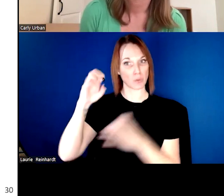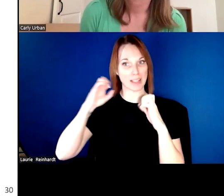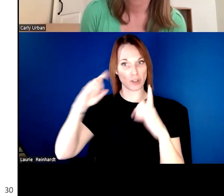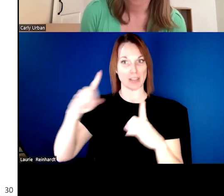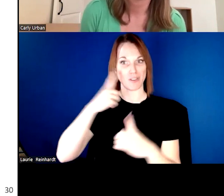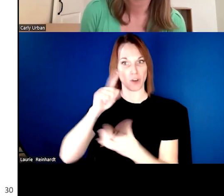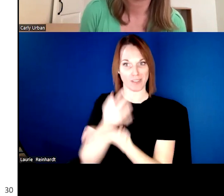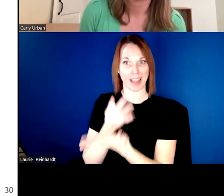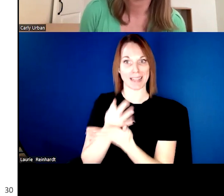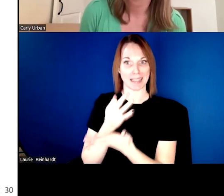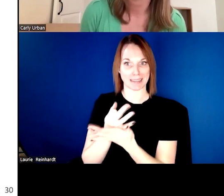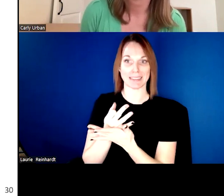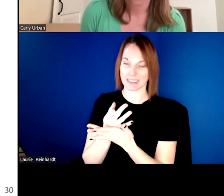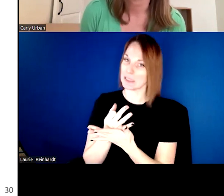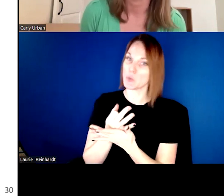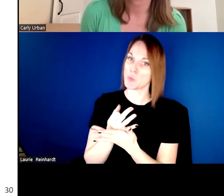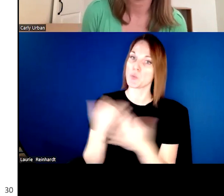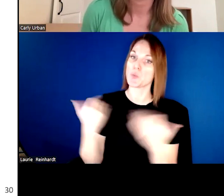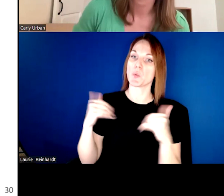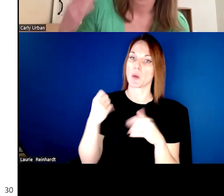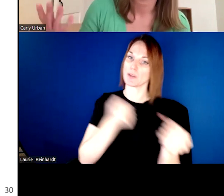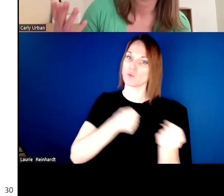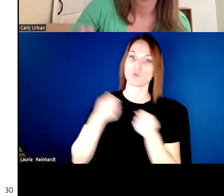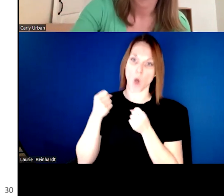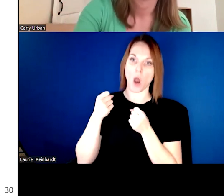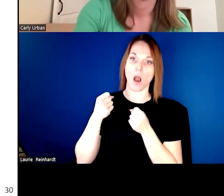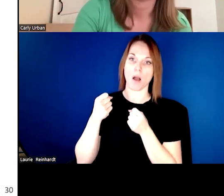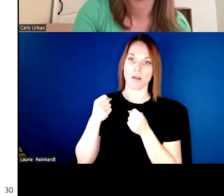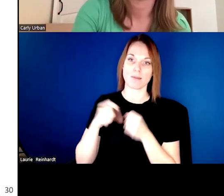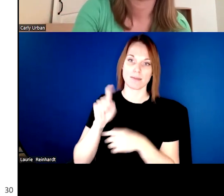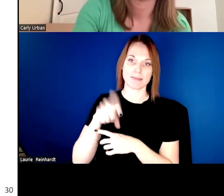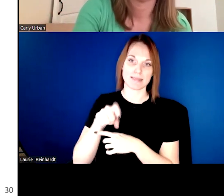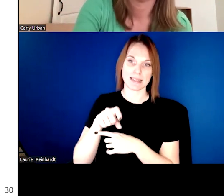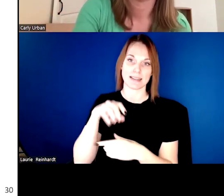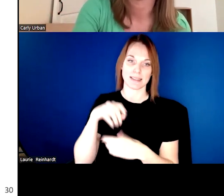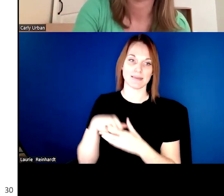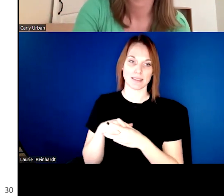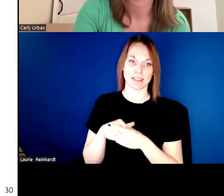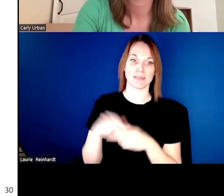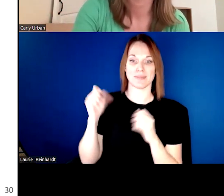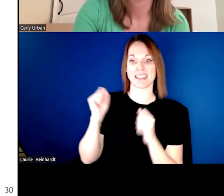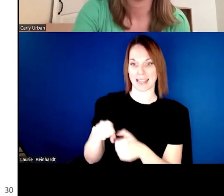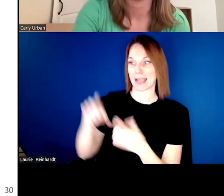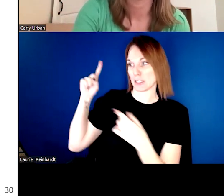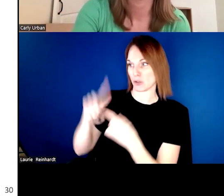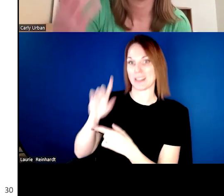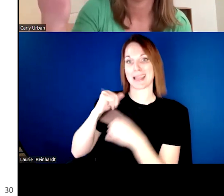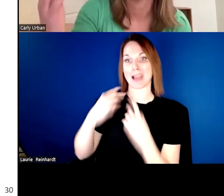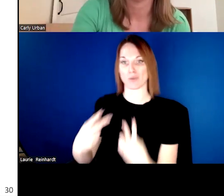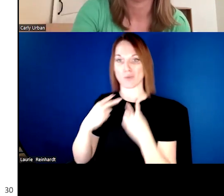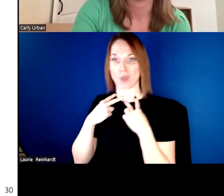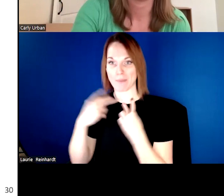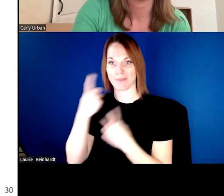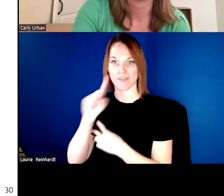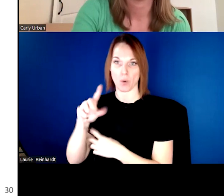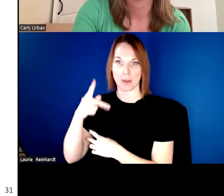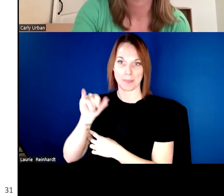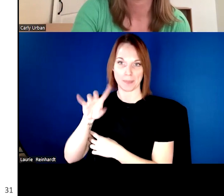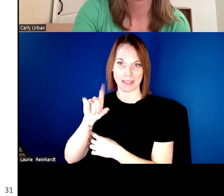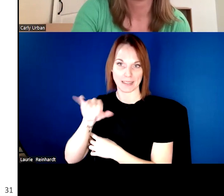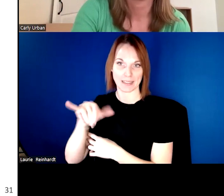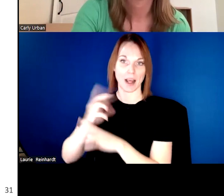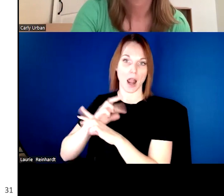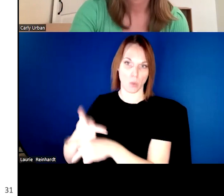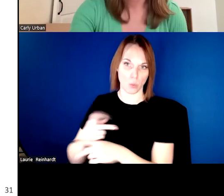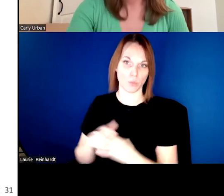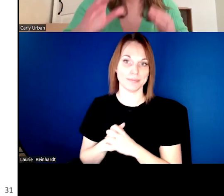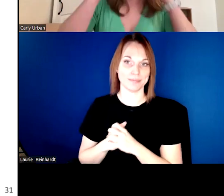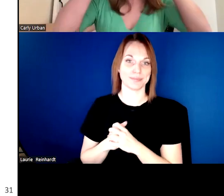kind of reduce that debt poverty trap that you might see just naturally come up. In